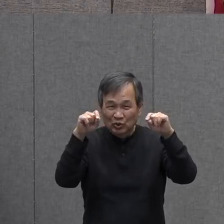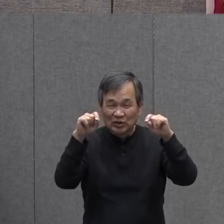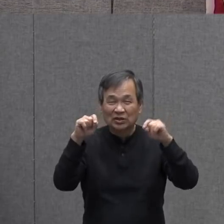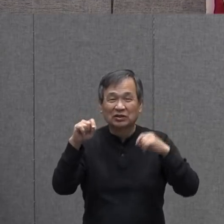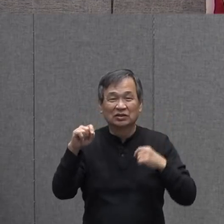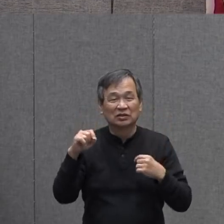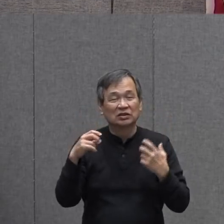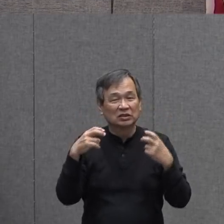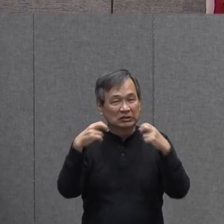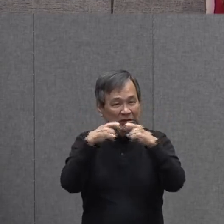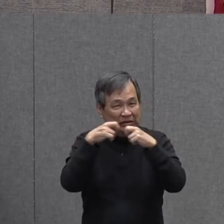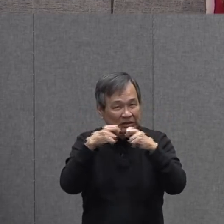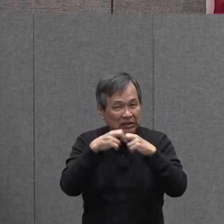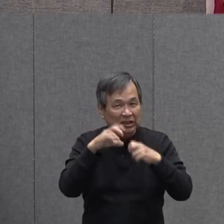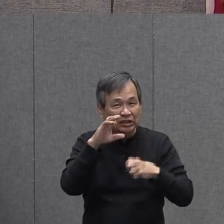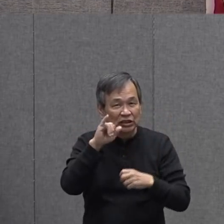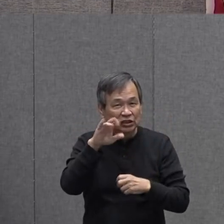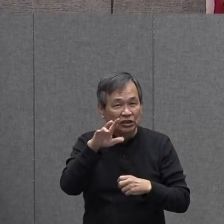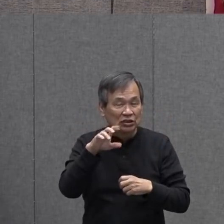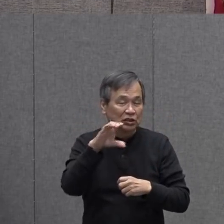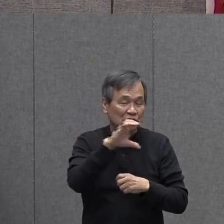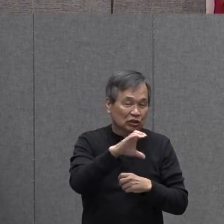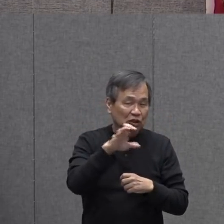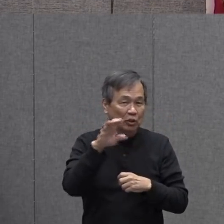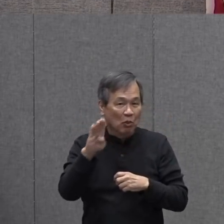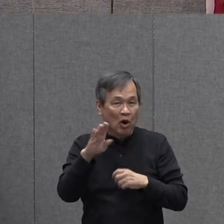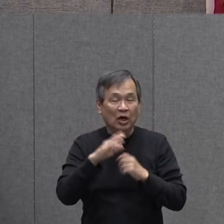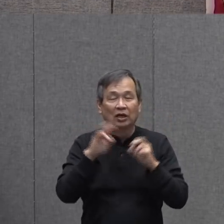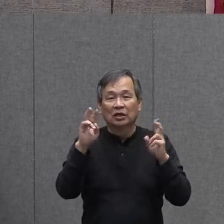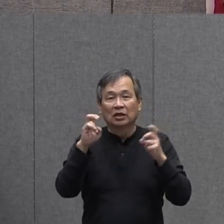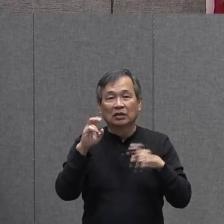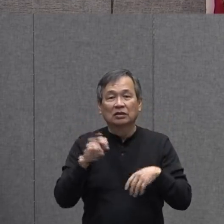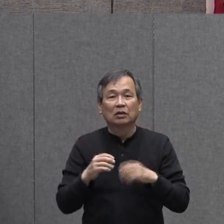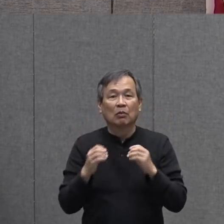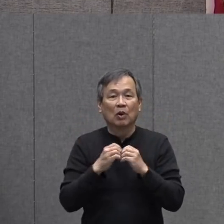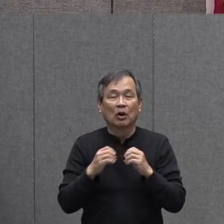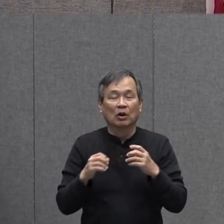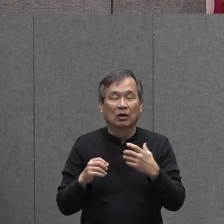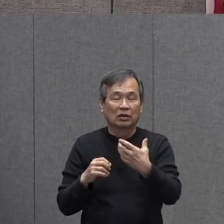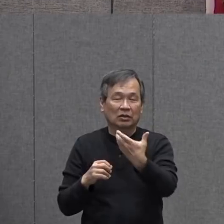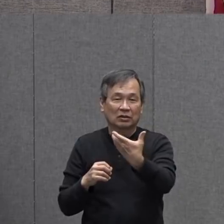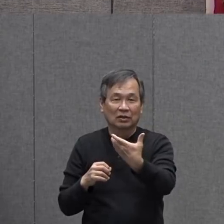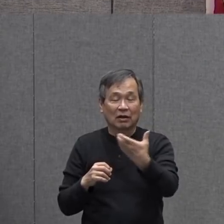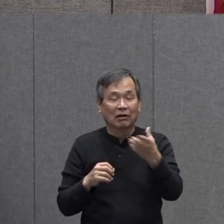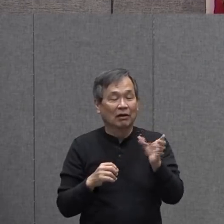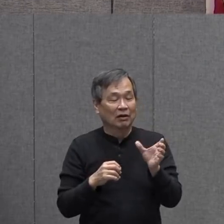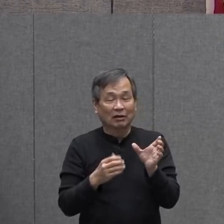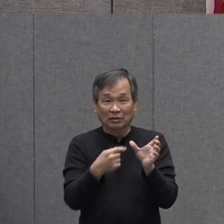if I went a little bit further, I could probably take off the back and see, dig in a little bit more, explore a little bit more about